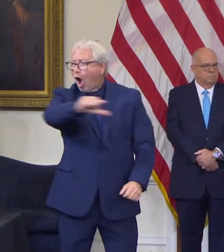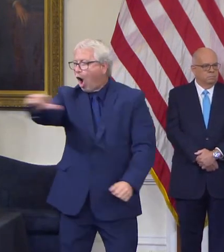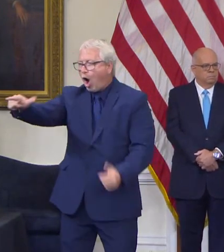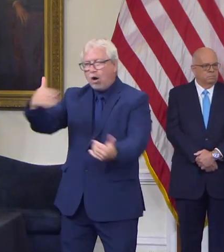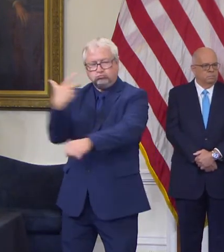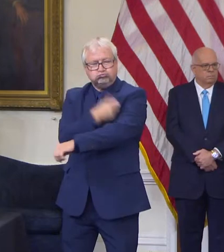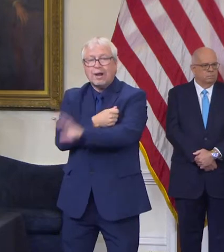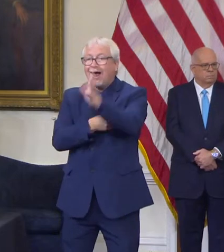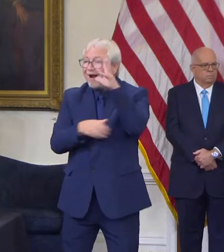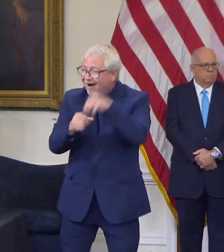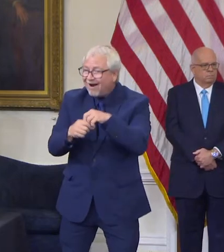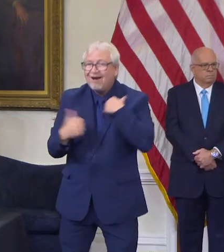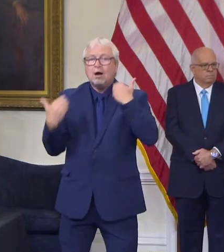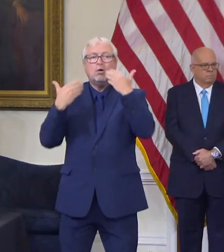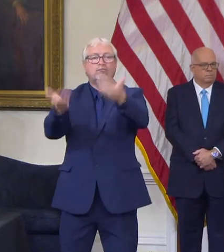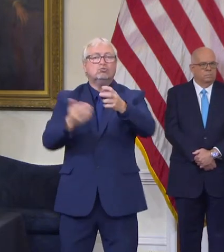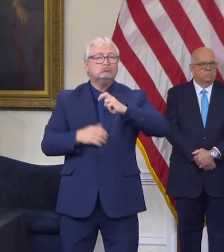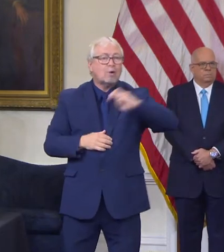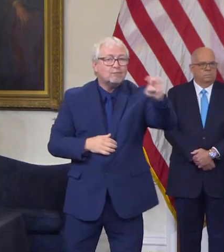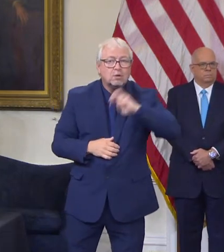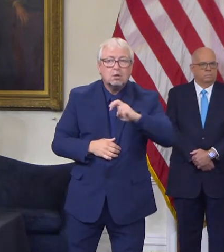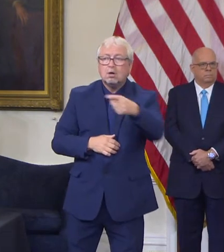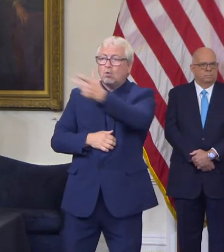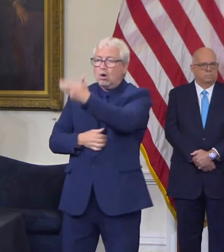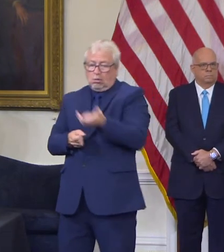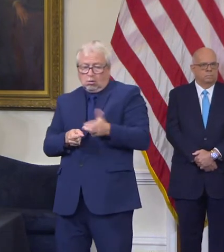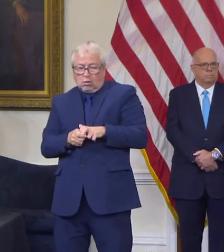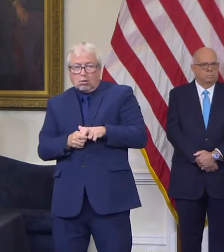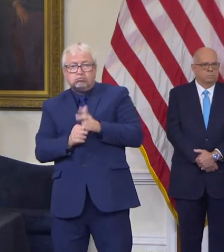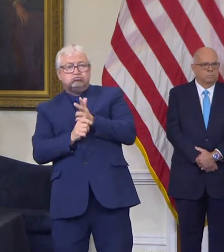and my IR support to troubleshoot access to immunization records.